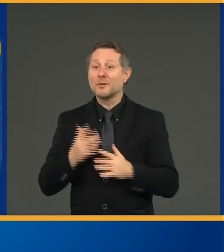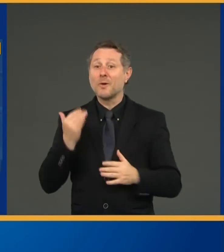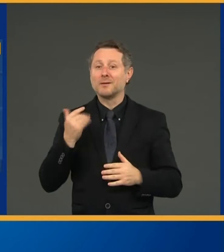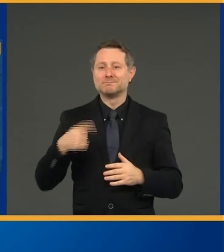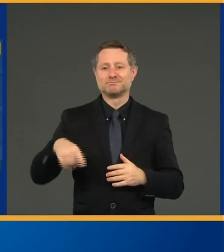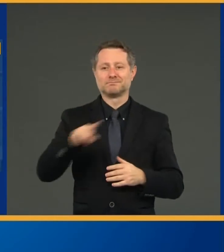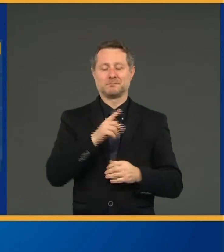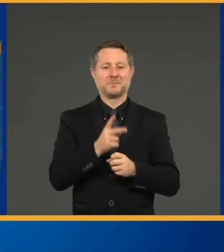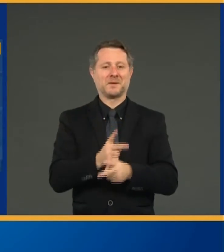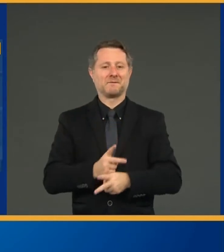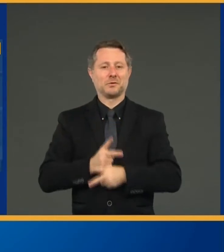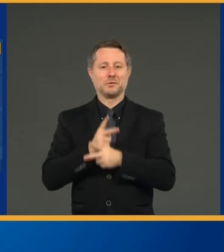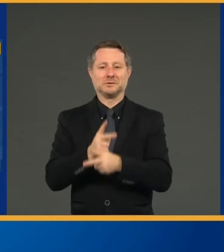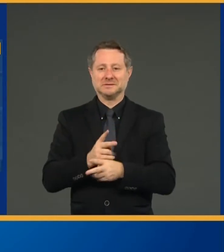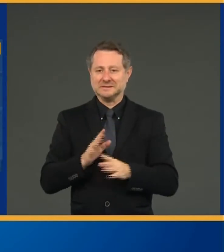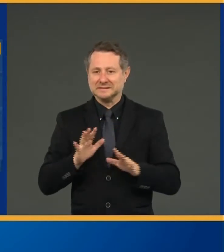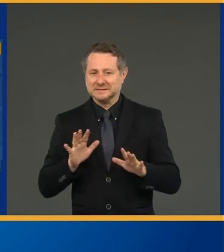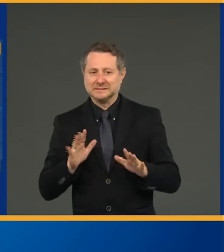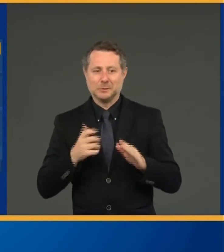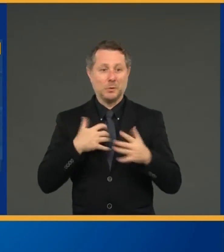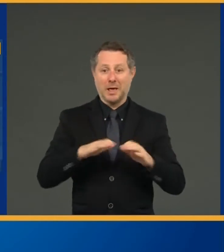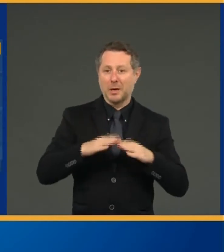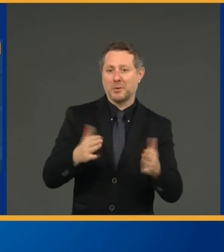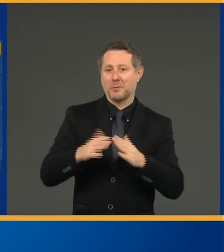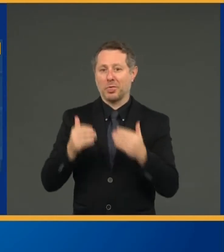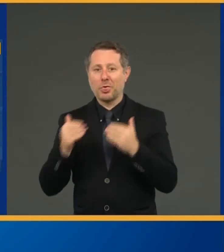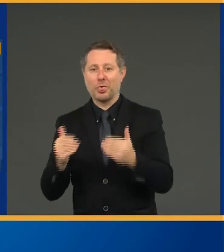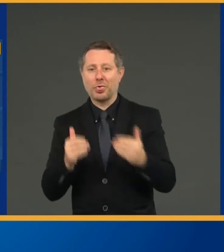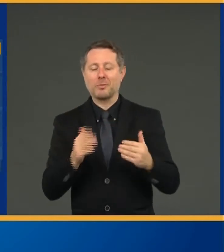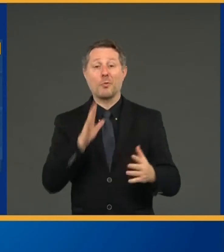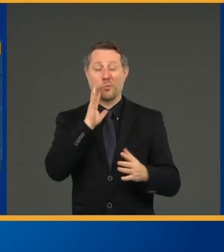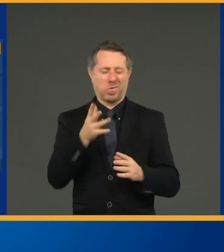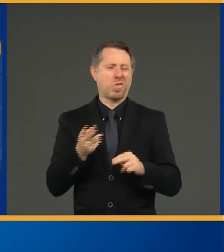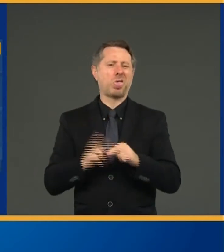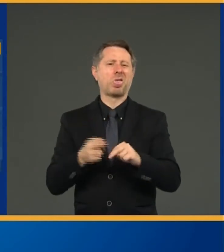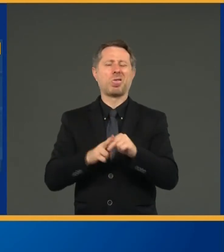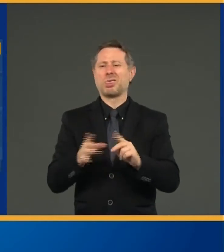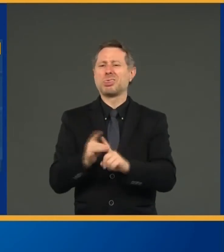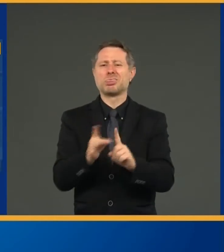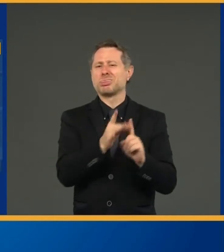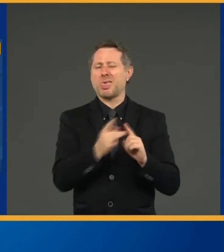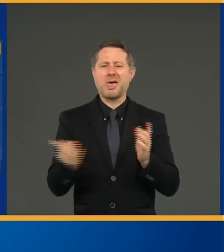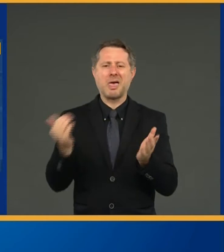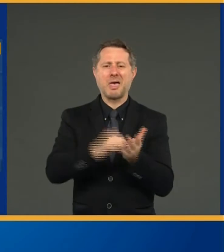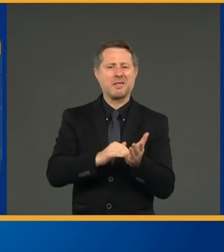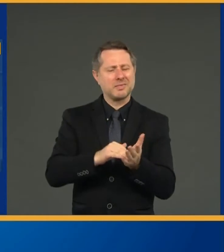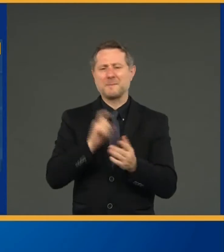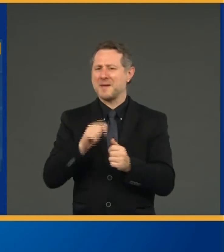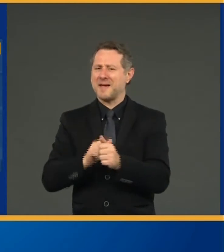THAT'S WHY ALL OF THE EXPERTS ALWAYS SAY, BE CAREFUL OF THE